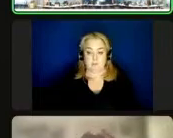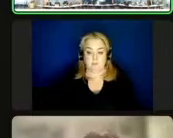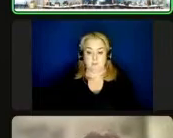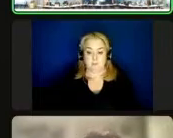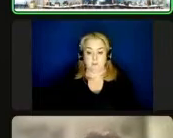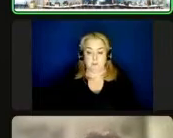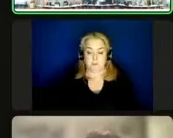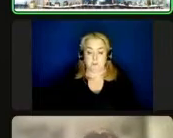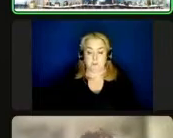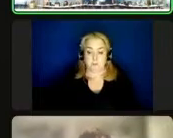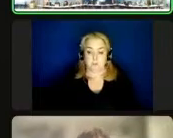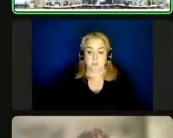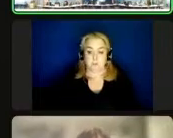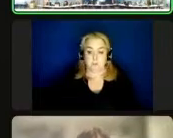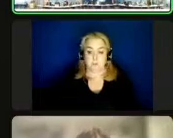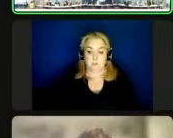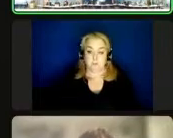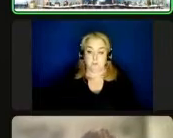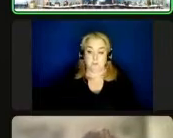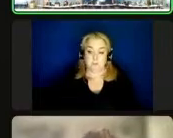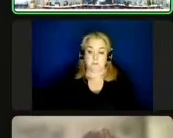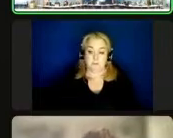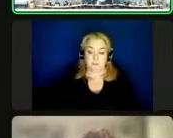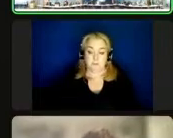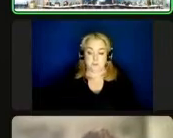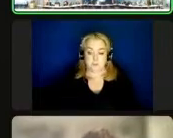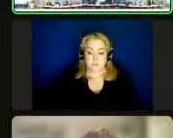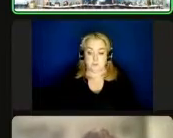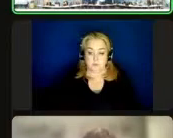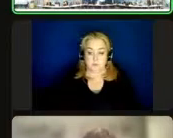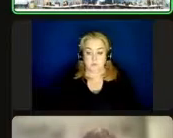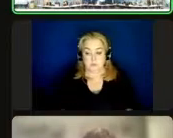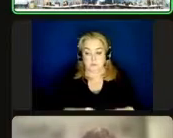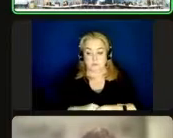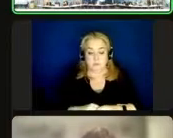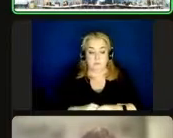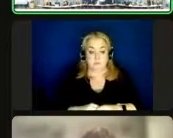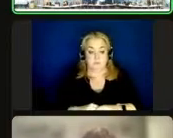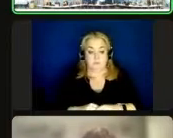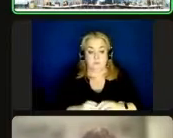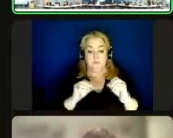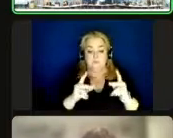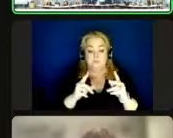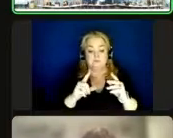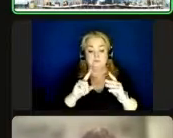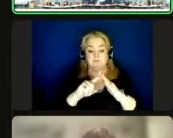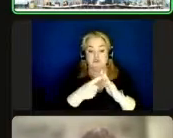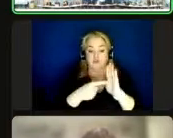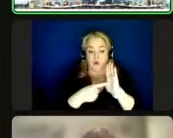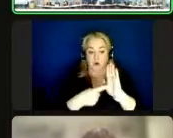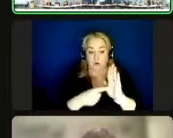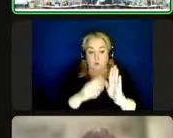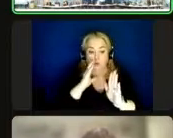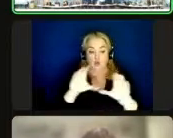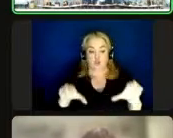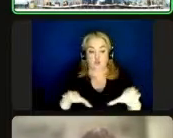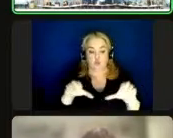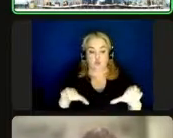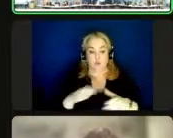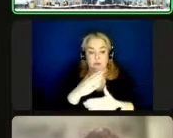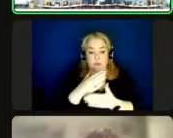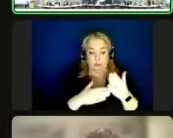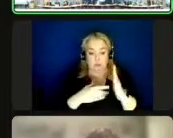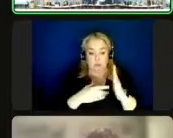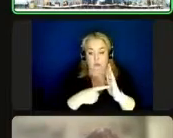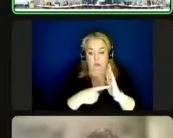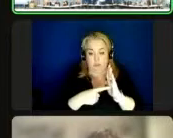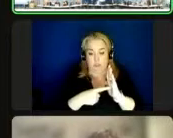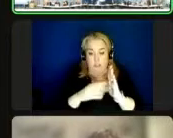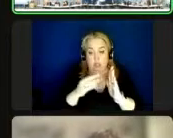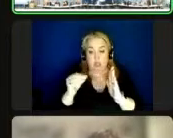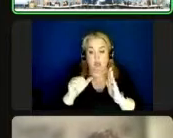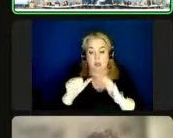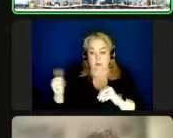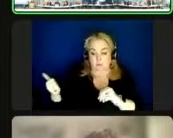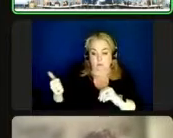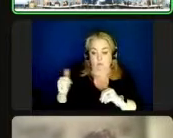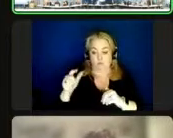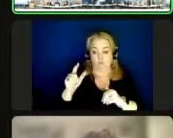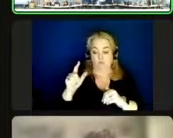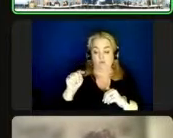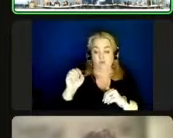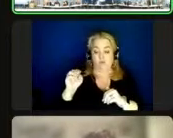WILLING TO SPEAK UP.